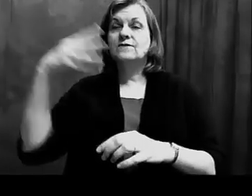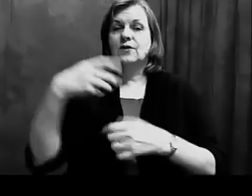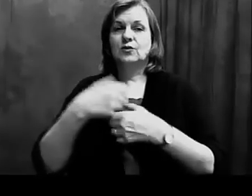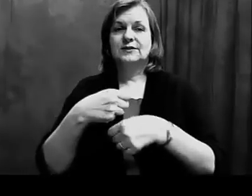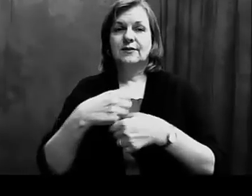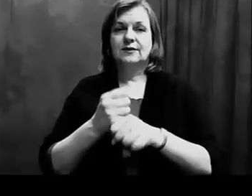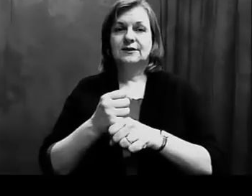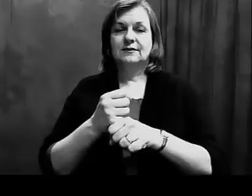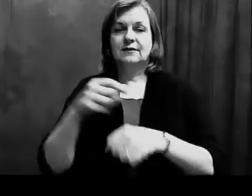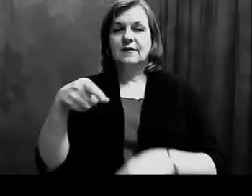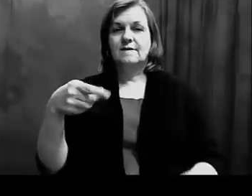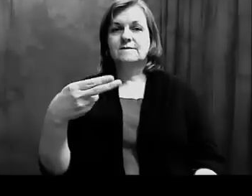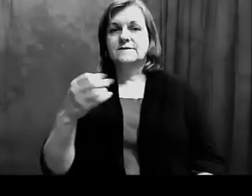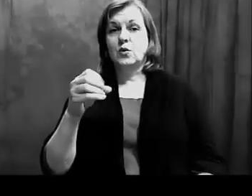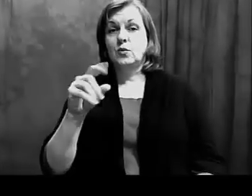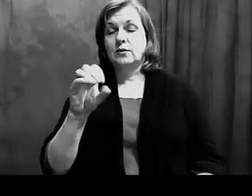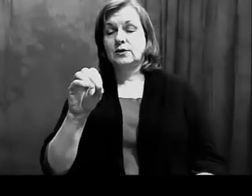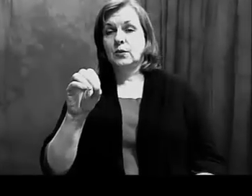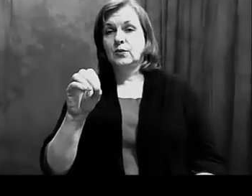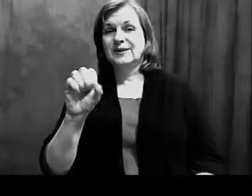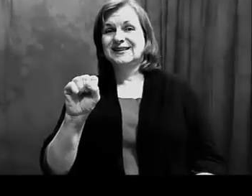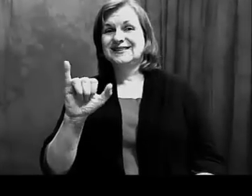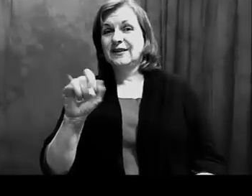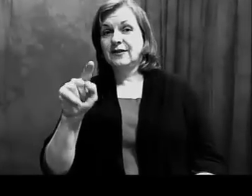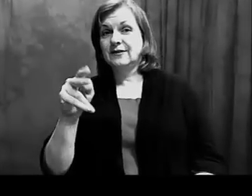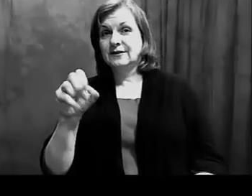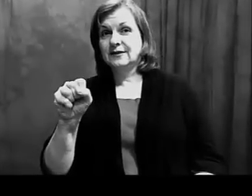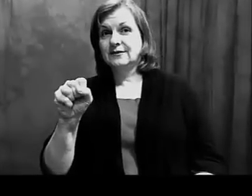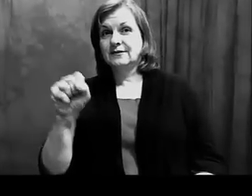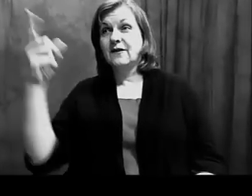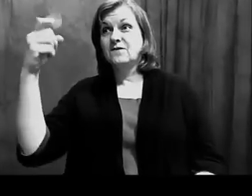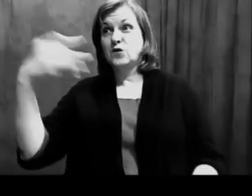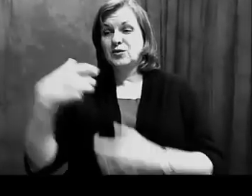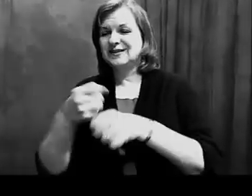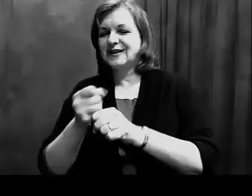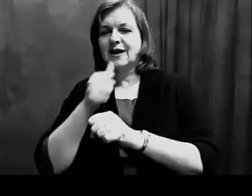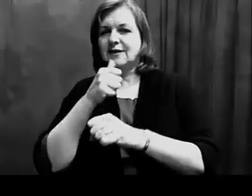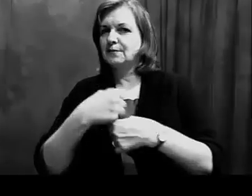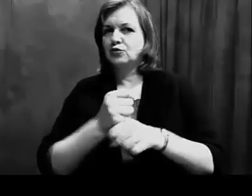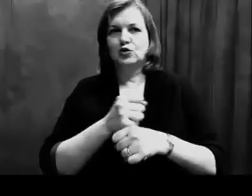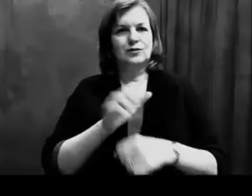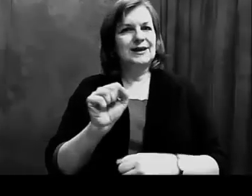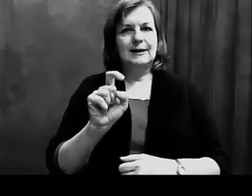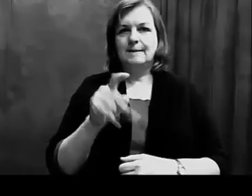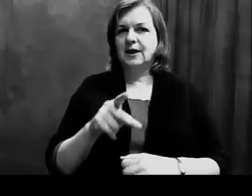we look at photosynthesis not at as an